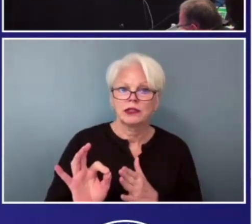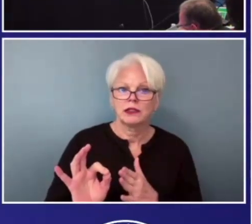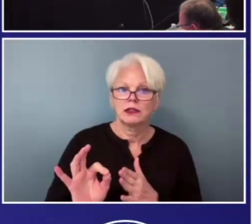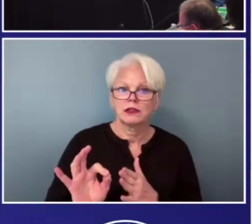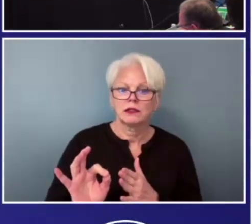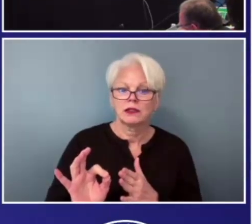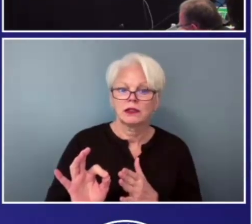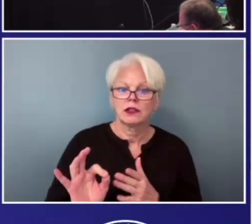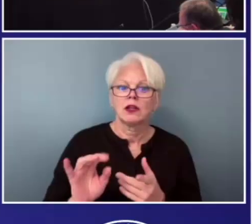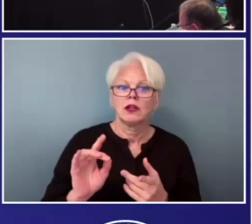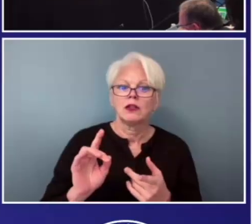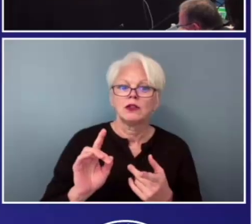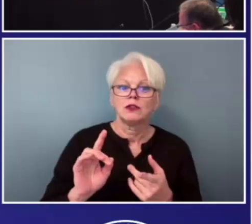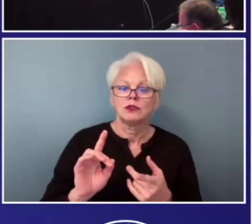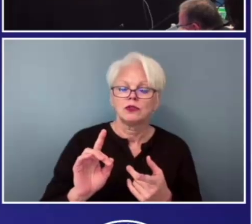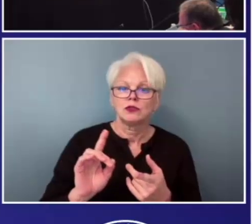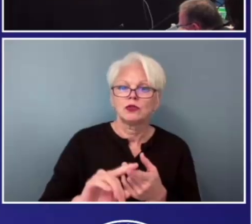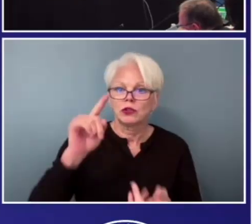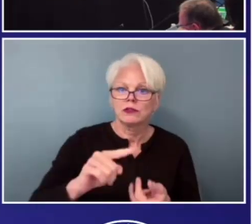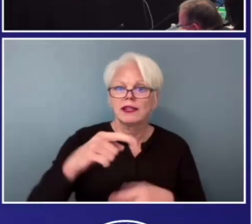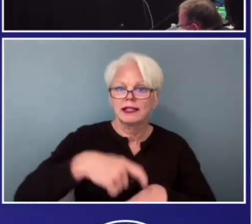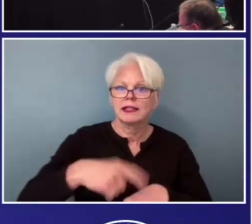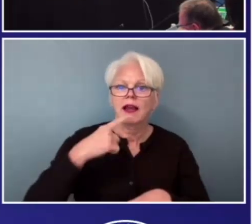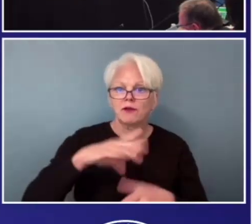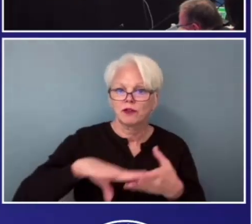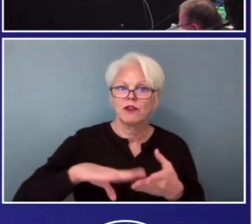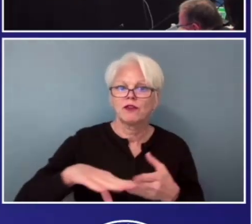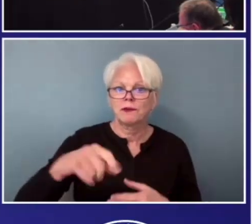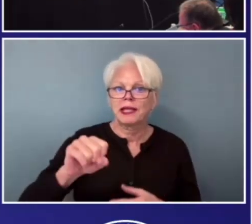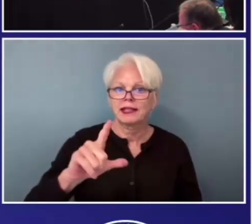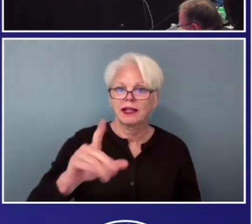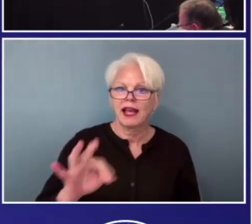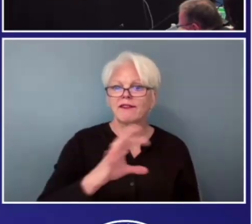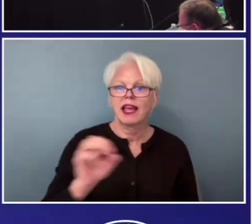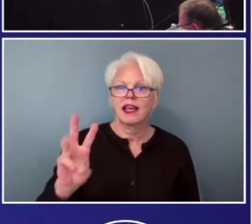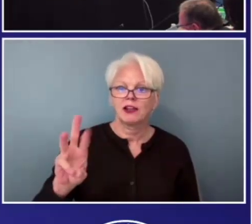forgiveness for PSLF and for RAP as the